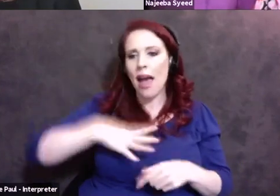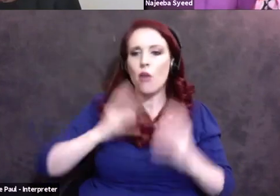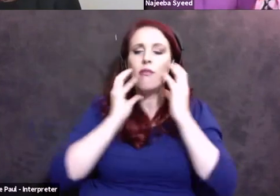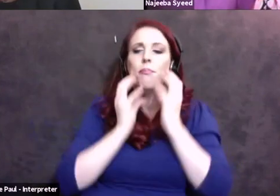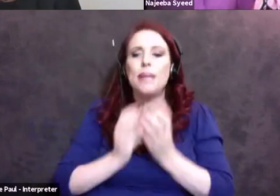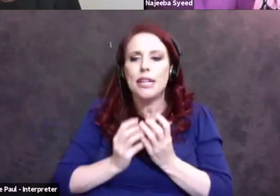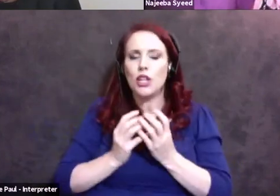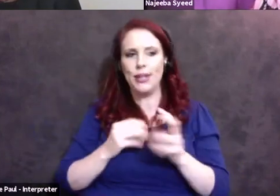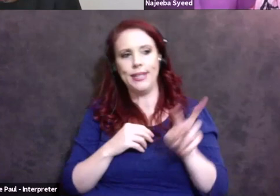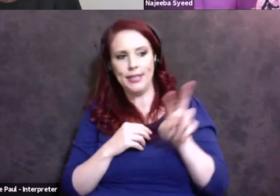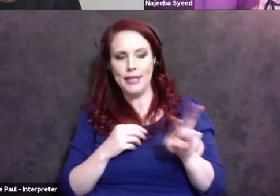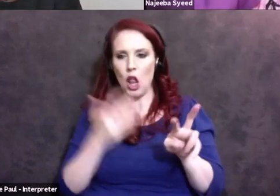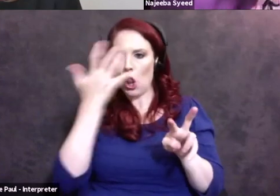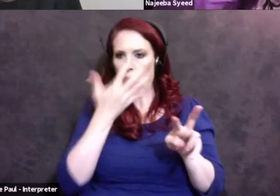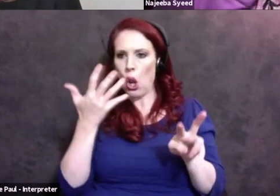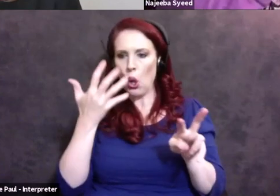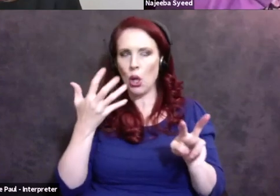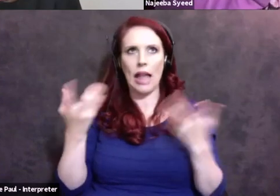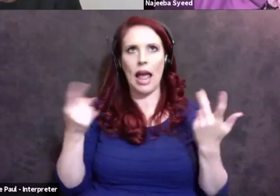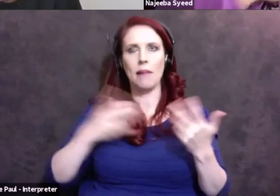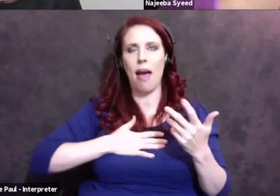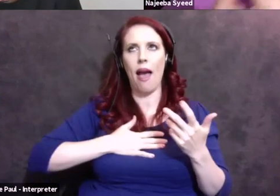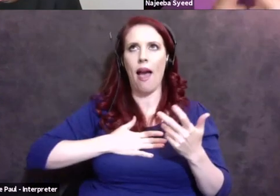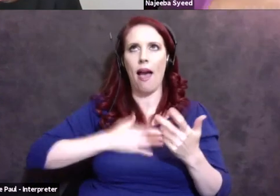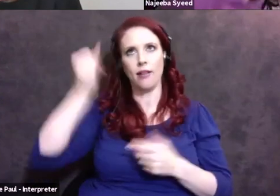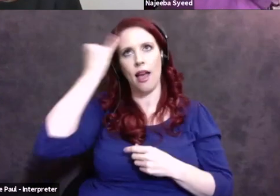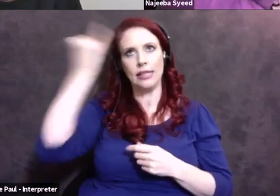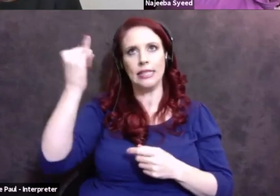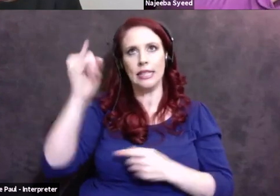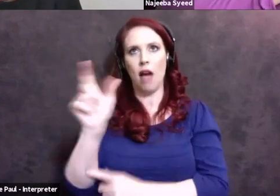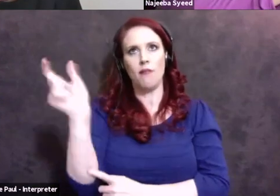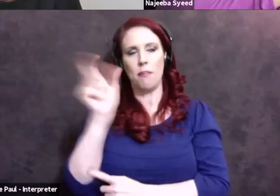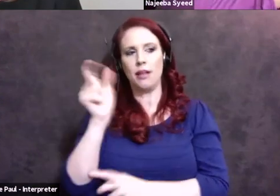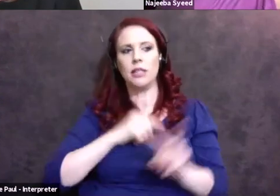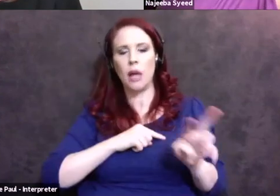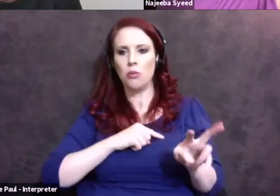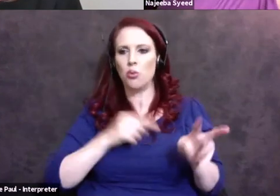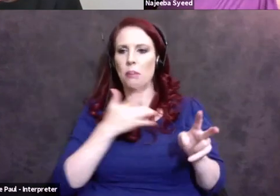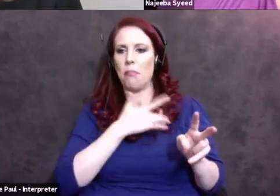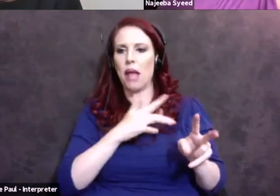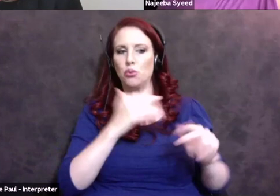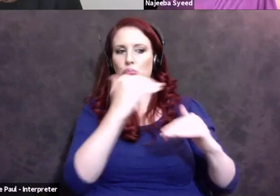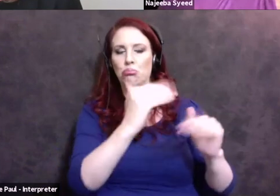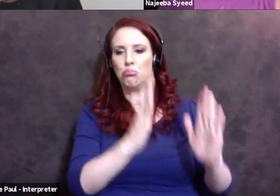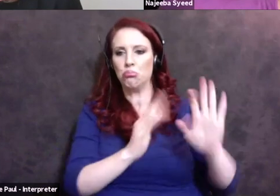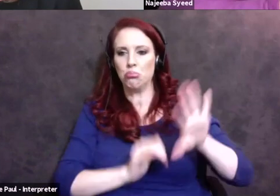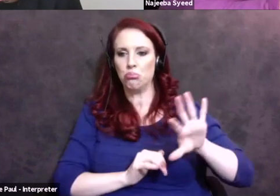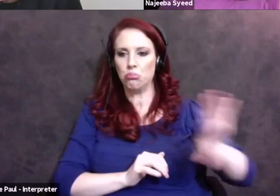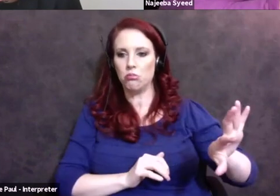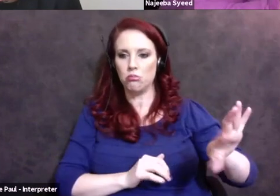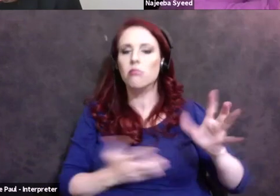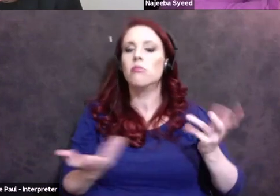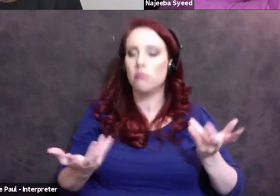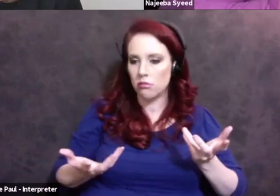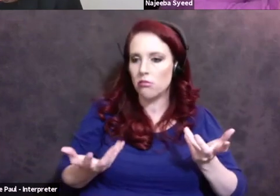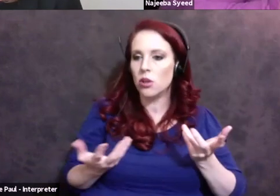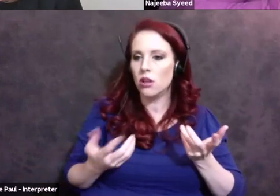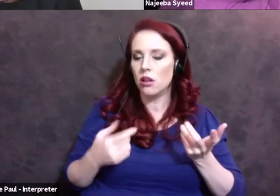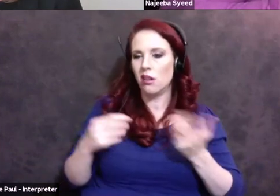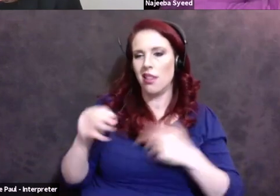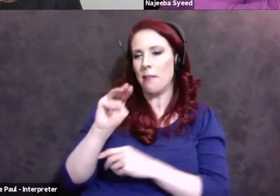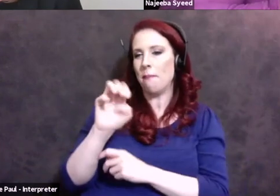look like the image that the media is pushing into our minds about what a Muslim looks and